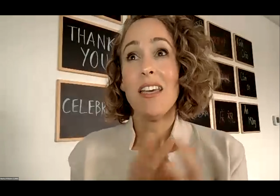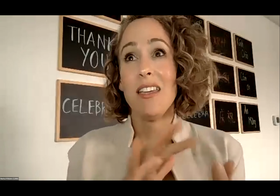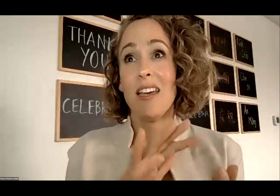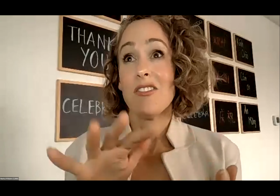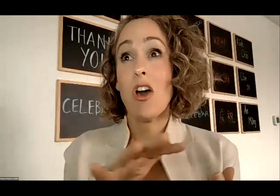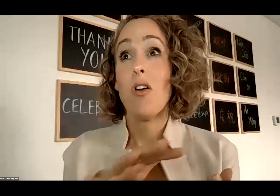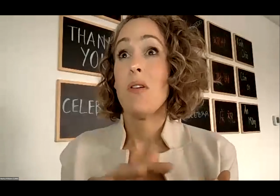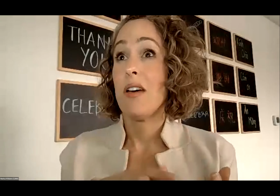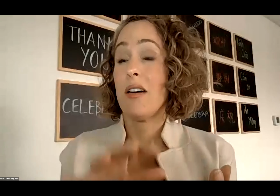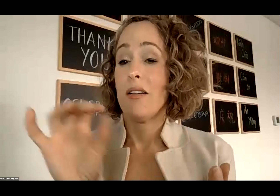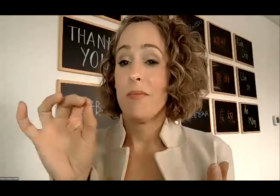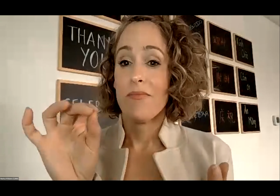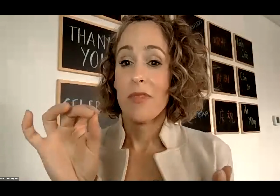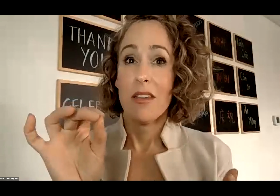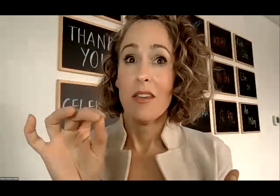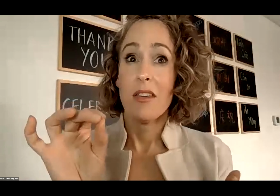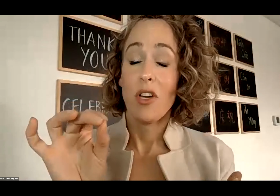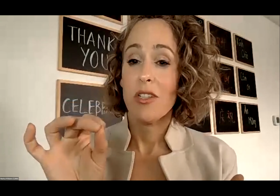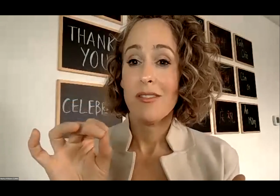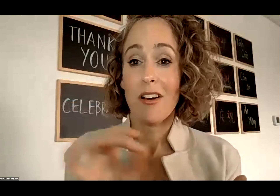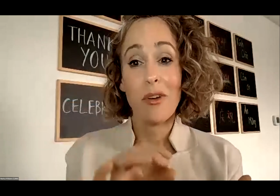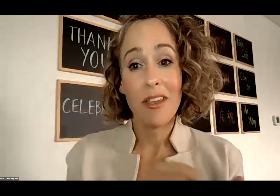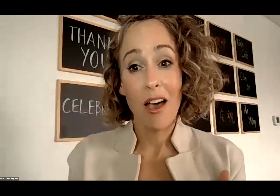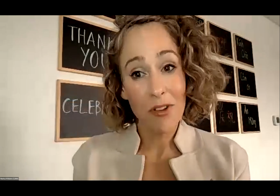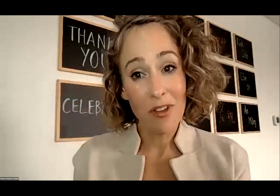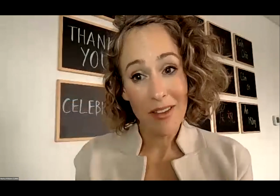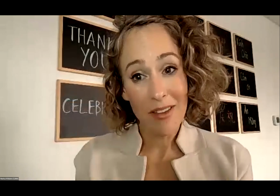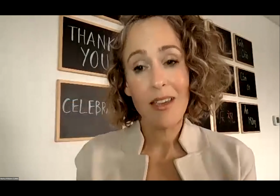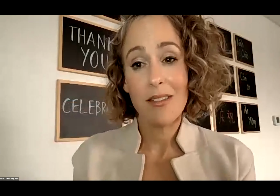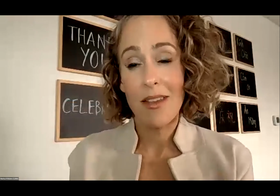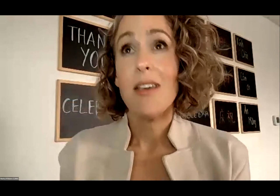Yes/no questions are really helpful in that case.